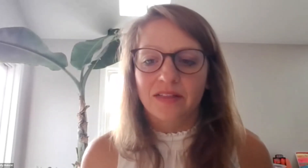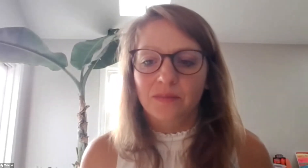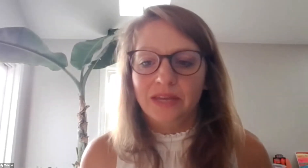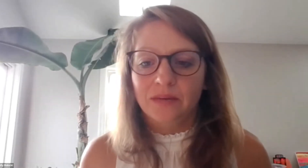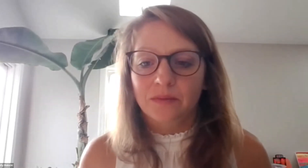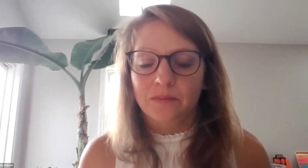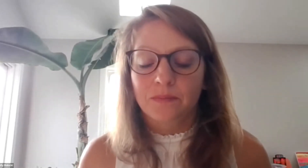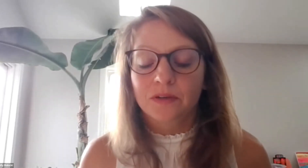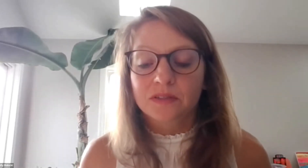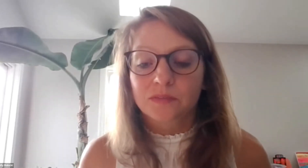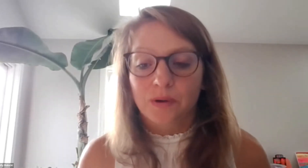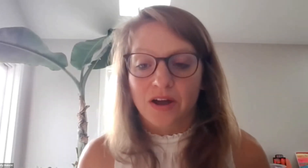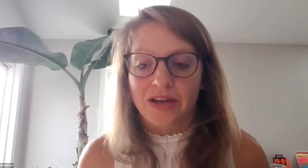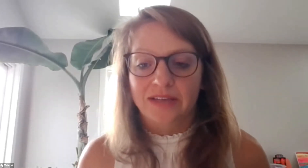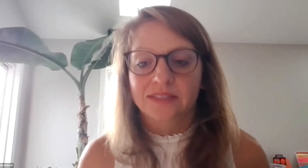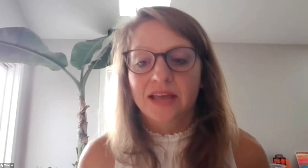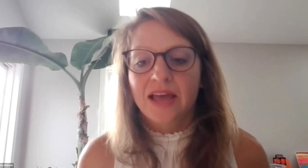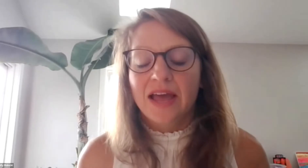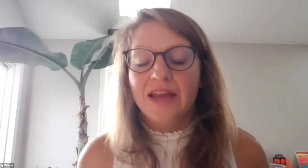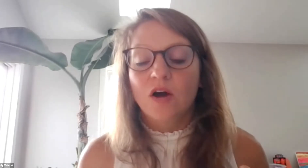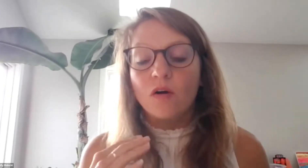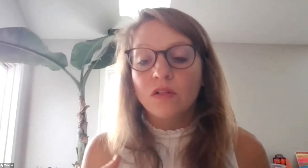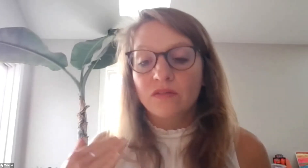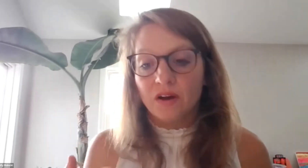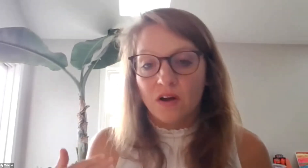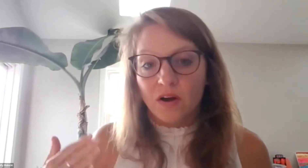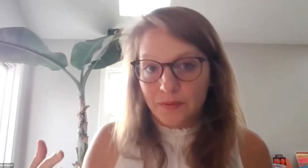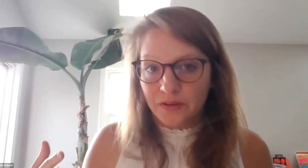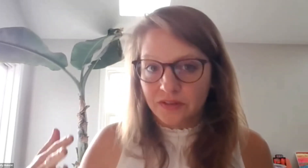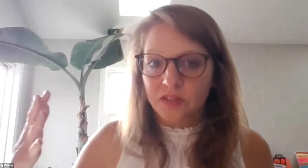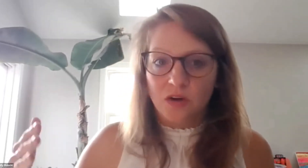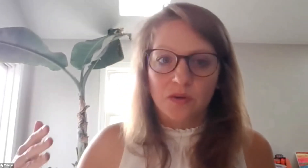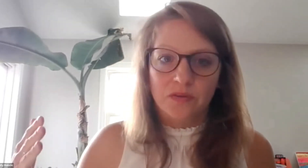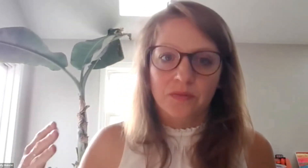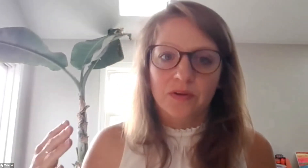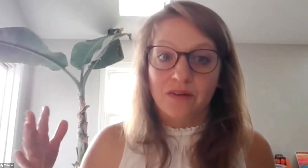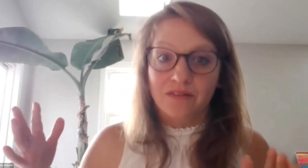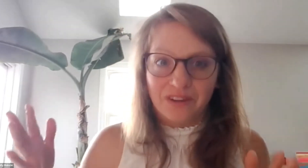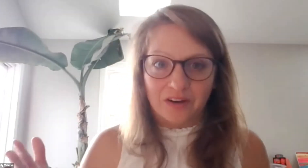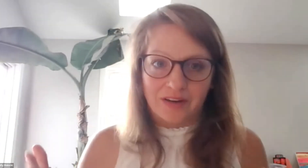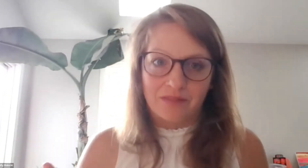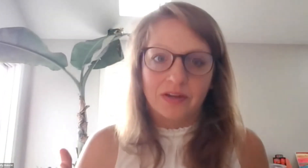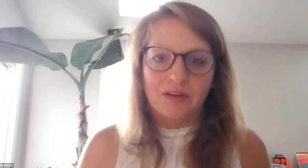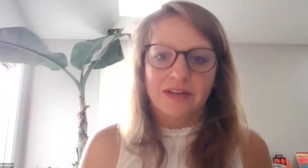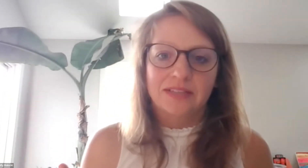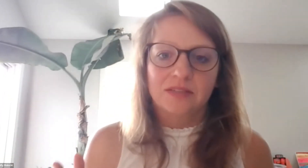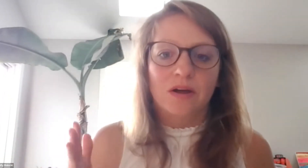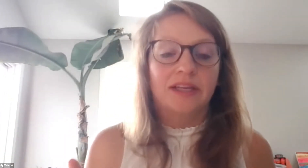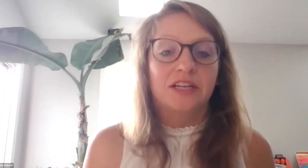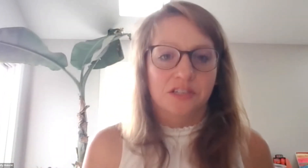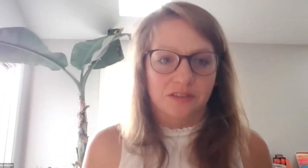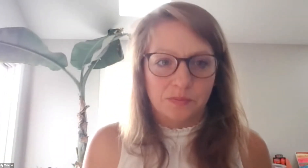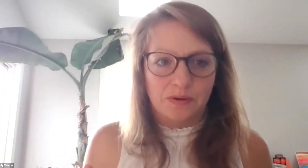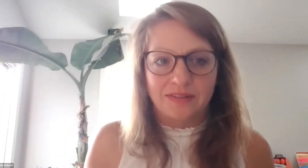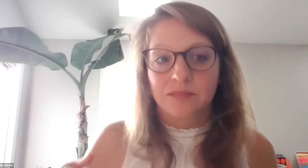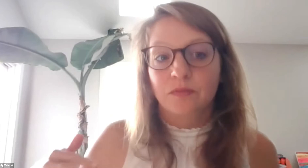on the beginning with books prize and all of our books go through a very rigorous quality assurance process